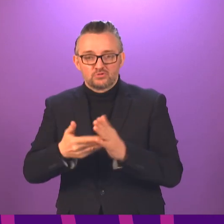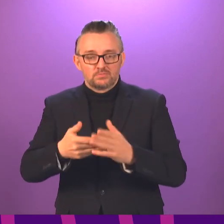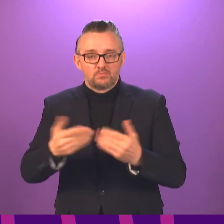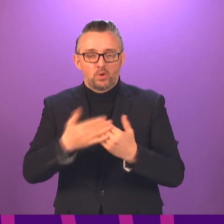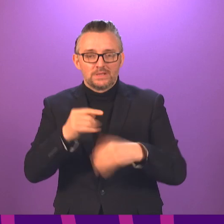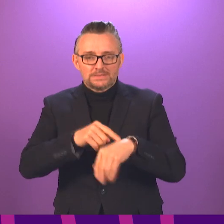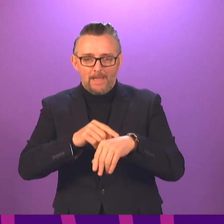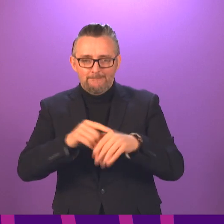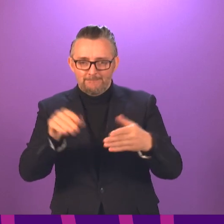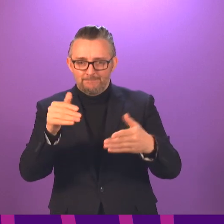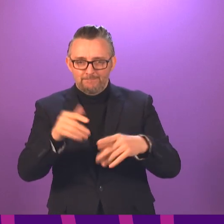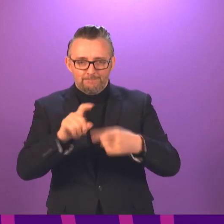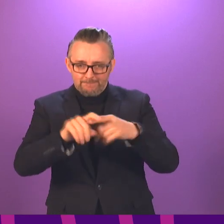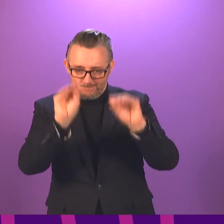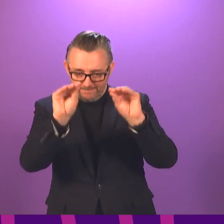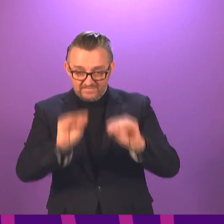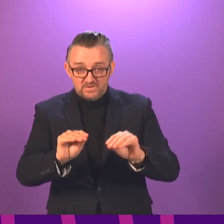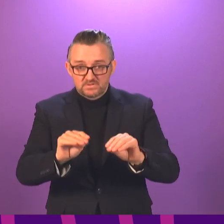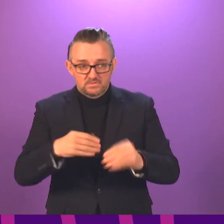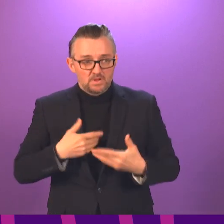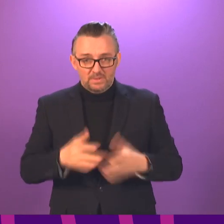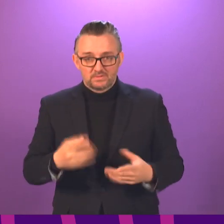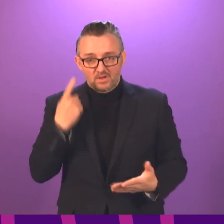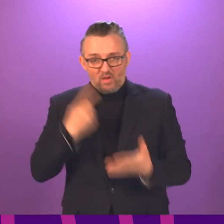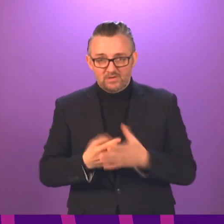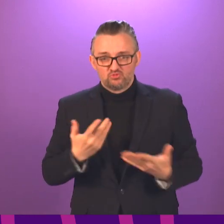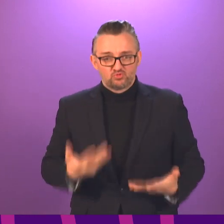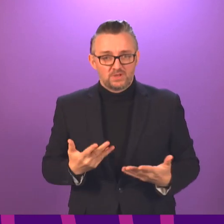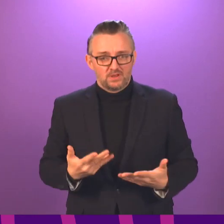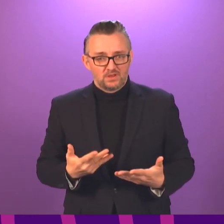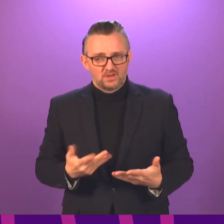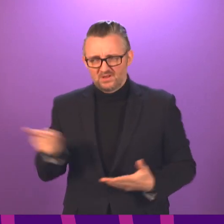after 26 April. I have just confirmed all of that today, so that has not changed. What